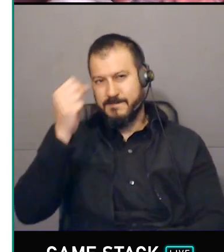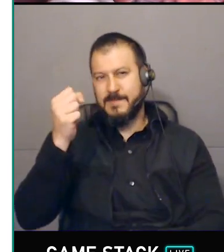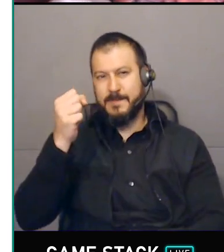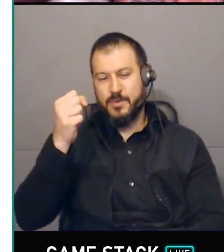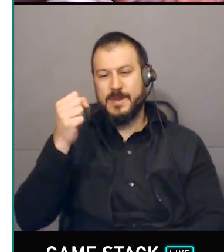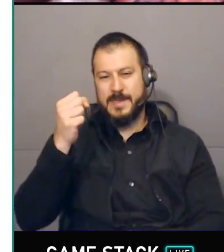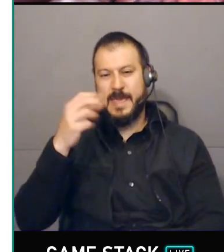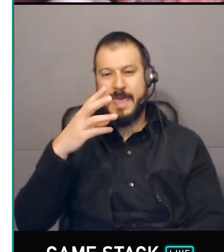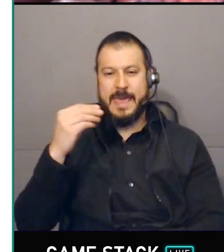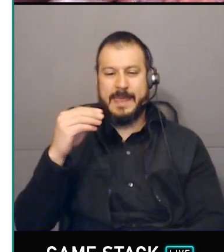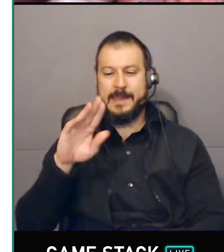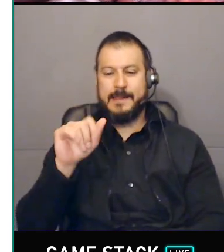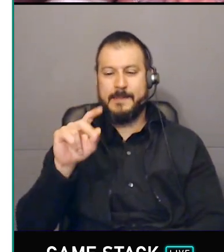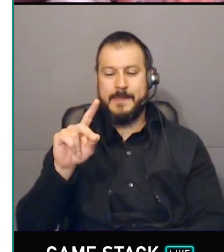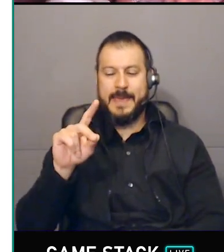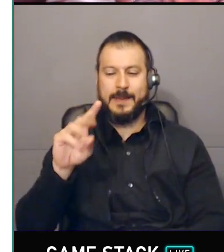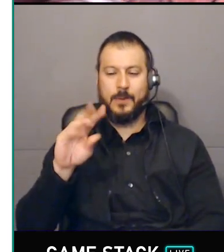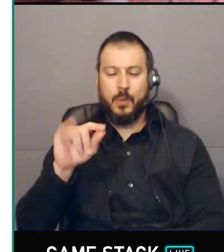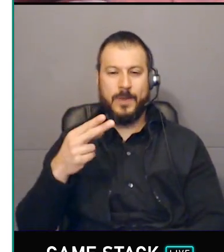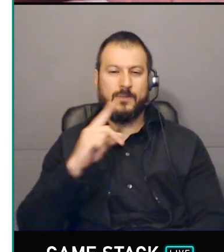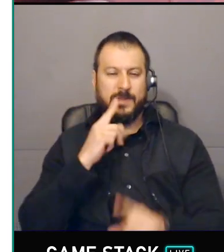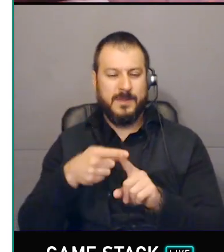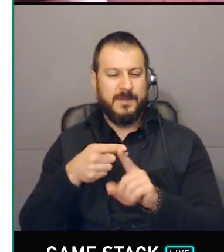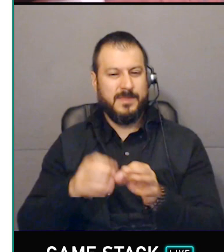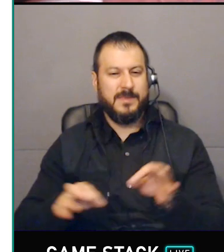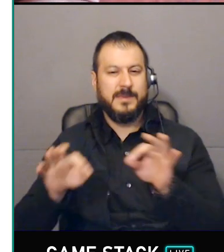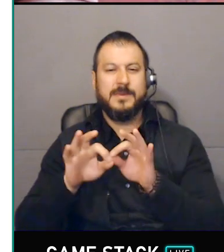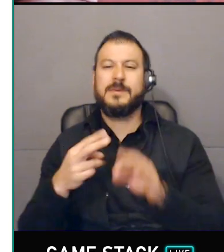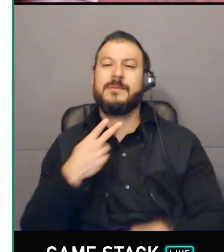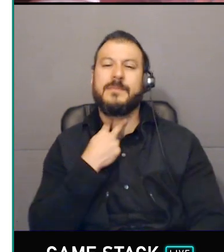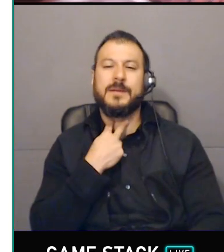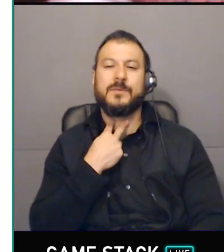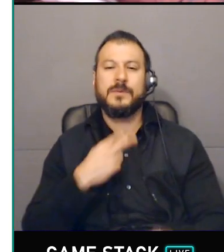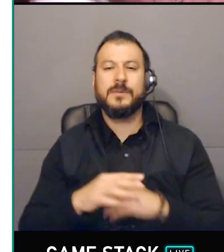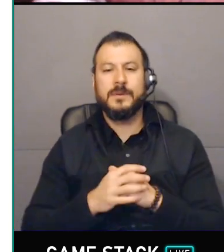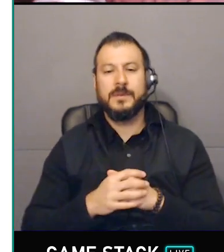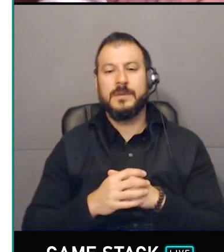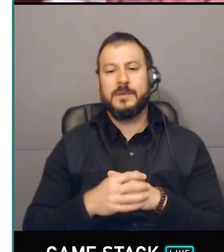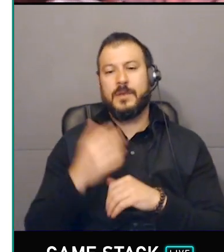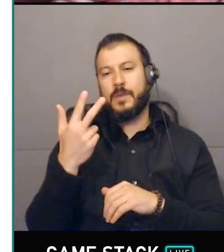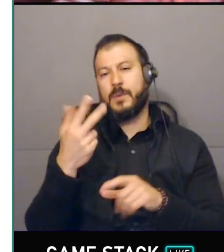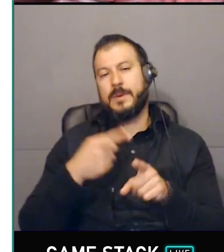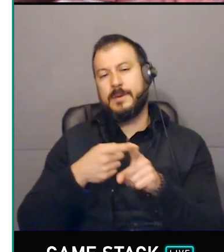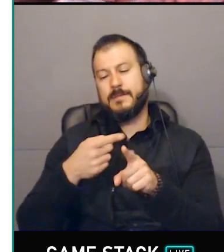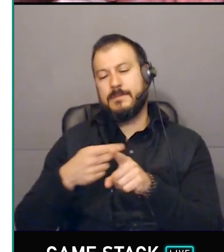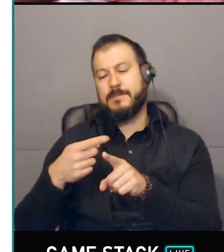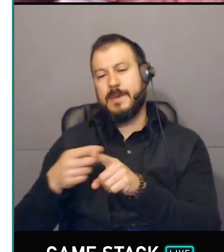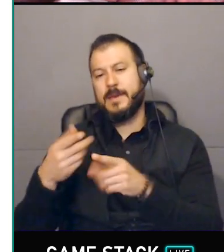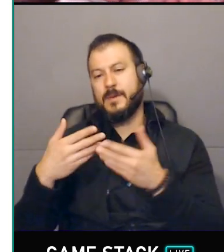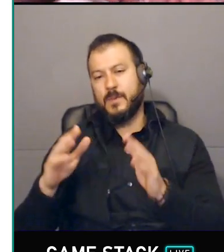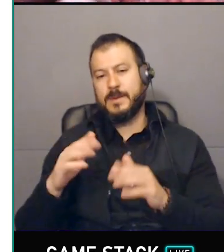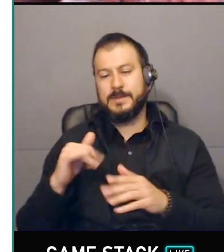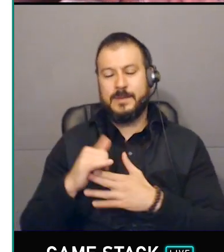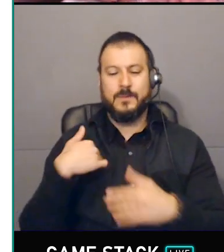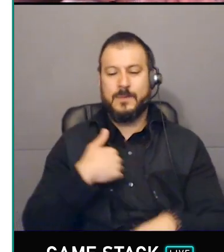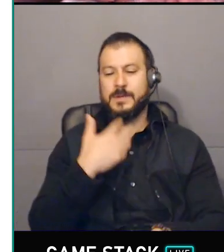really the key bottlenecks in the algorithm. And there's three main ways that ReSTIR consumes memory.